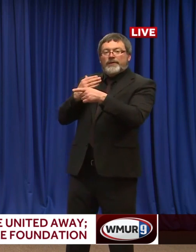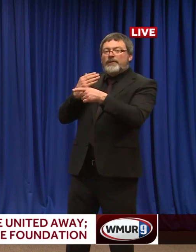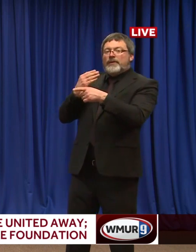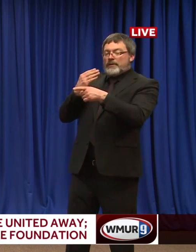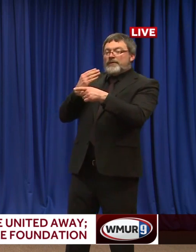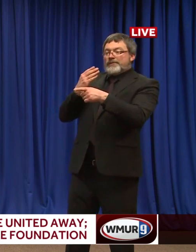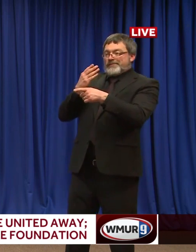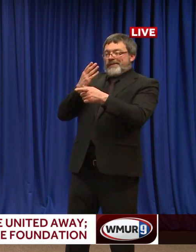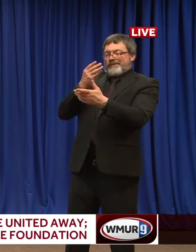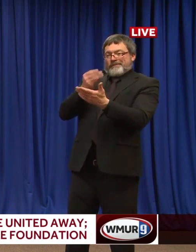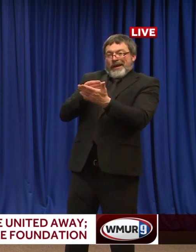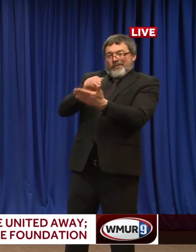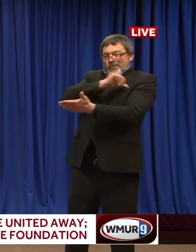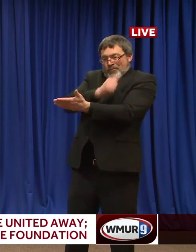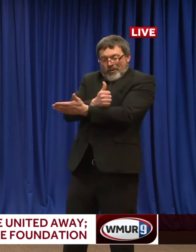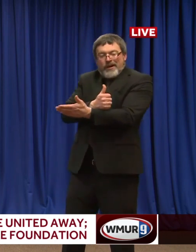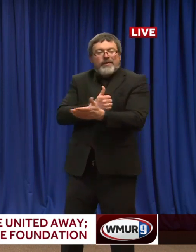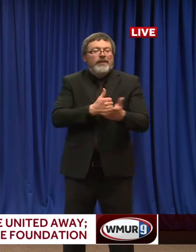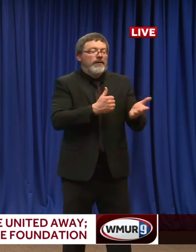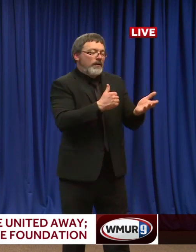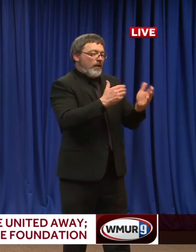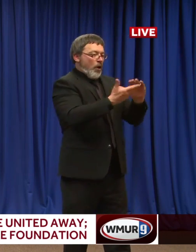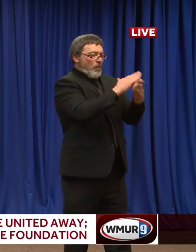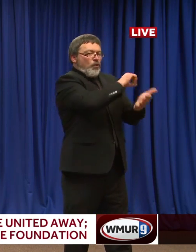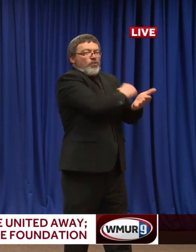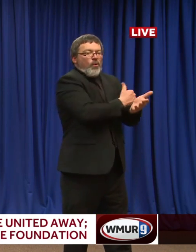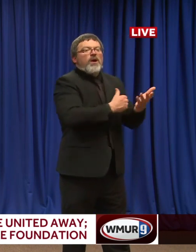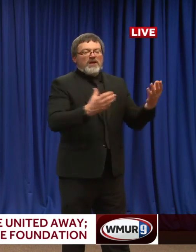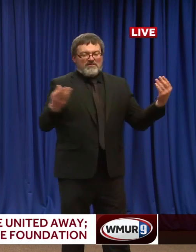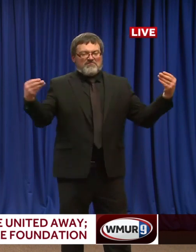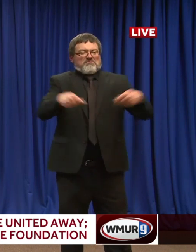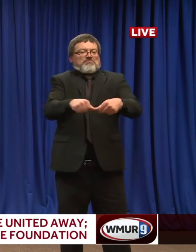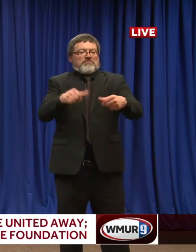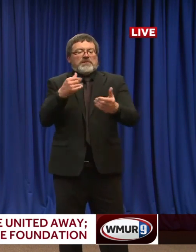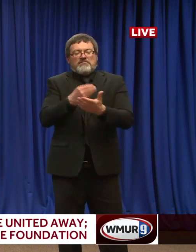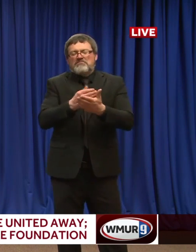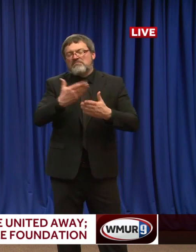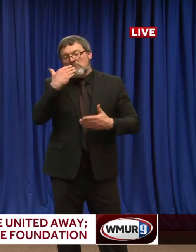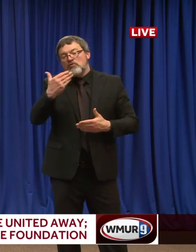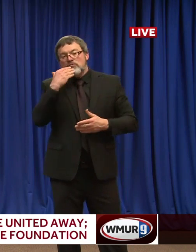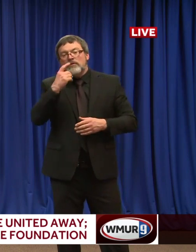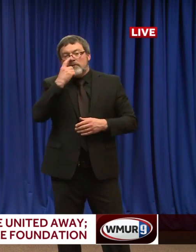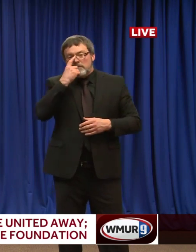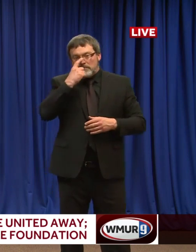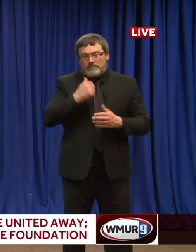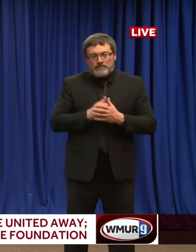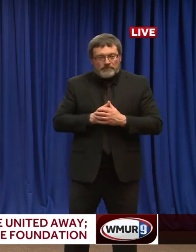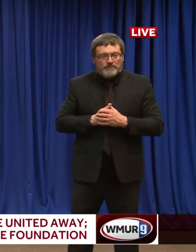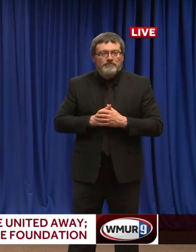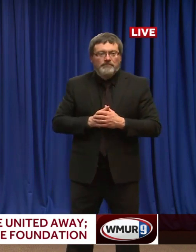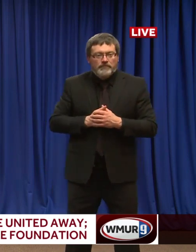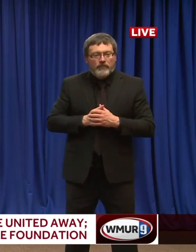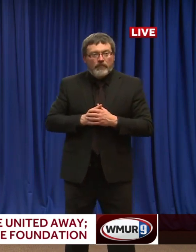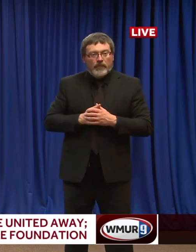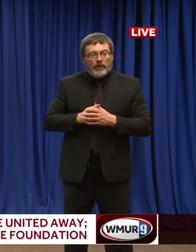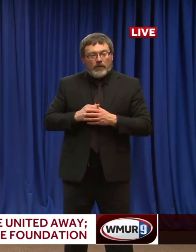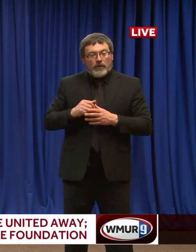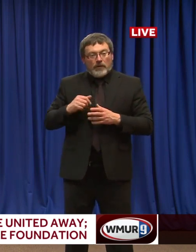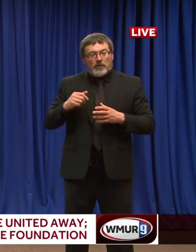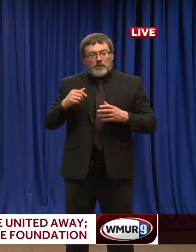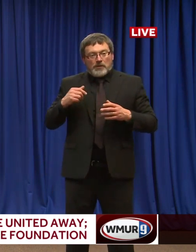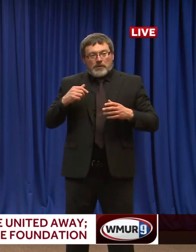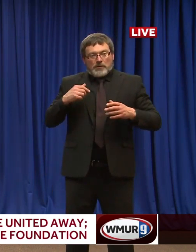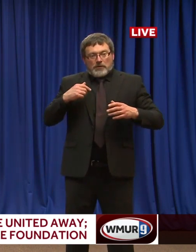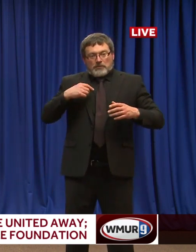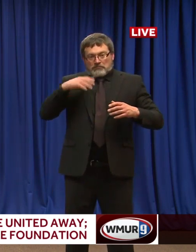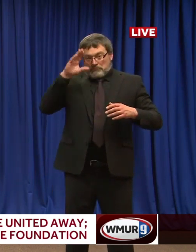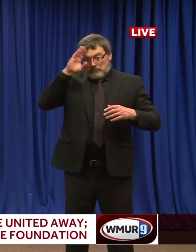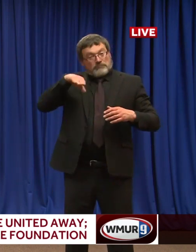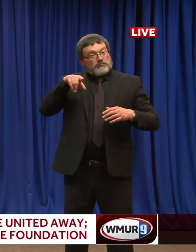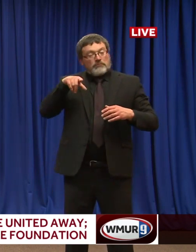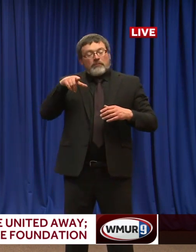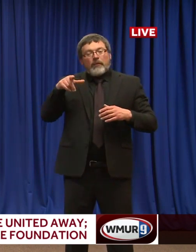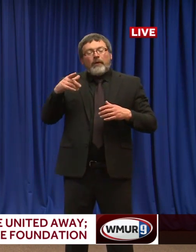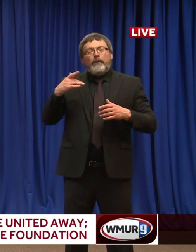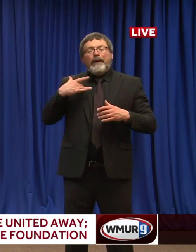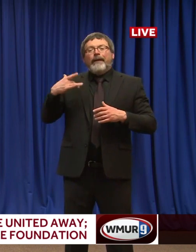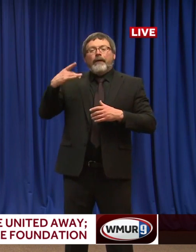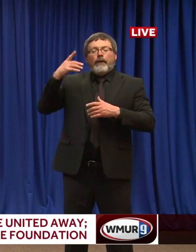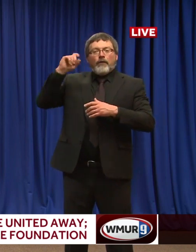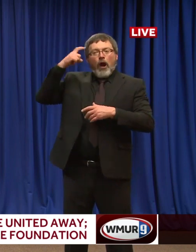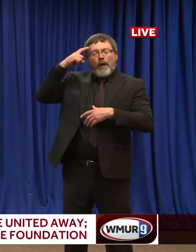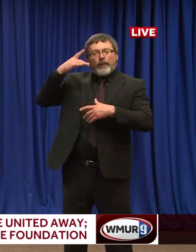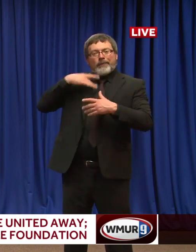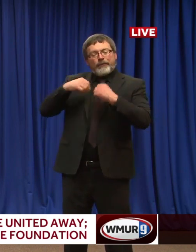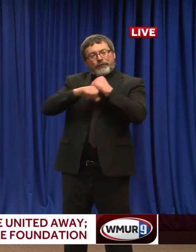AND AGAIN, WE JUST WANT TO THANK THE CDFA IN THE BFA FOR PUTTING THESE OPPORTUNITIES TOGETHER GET THEM UP AND RUNNING NOT OVER MATTER OF WEEKS AND MONTHS AND THROUGH LENGTHY BUREAUCRATIC